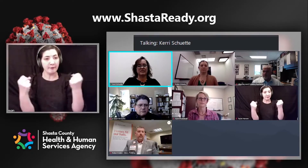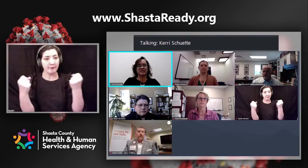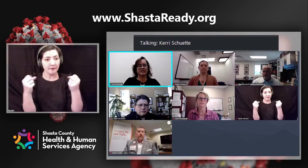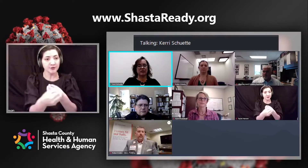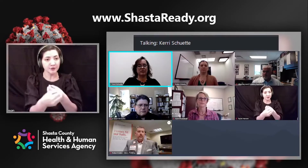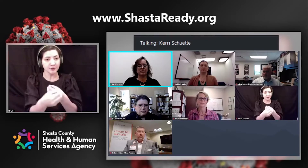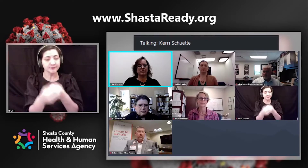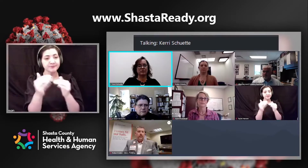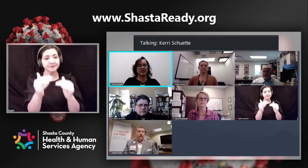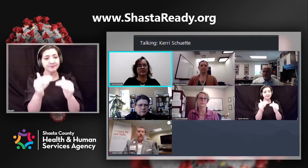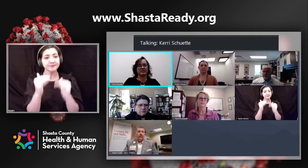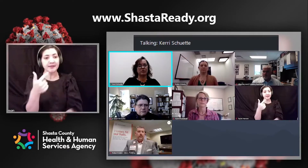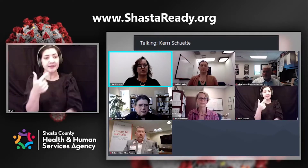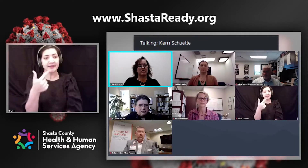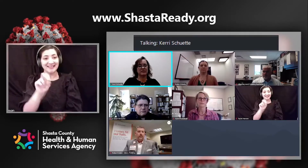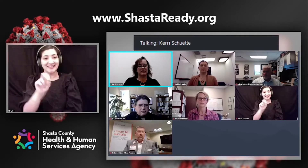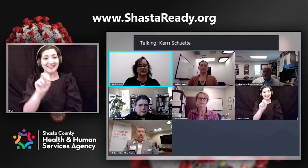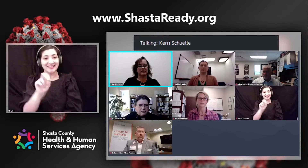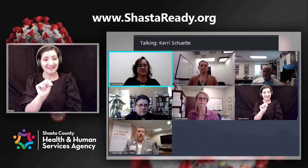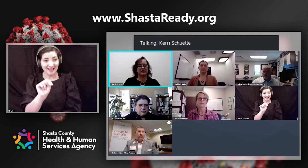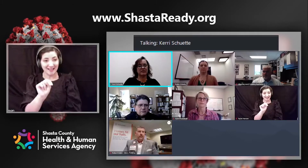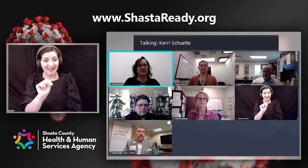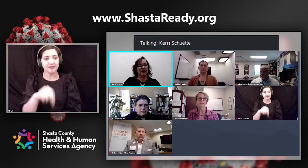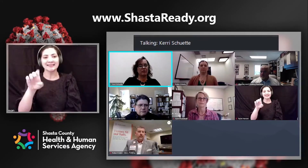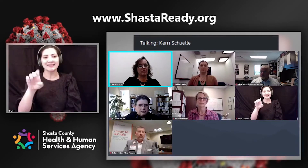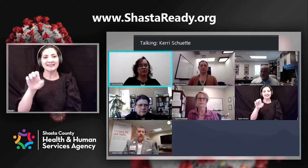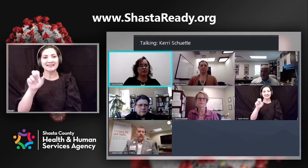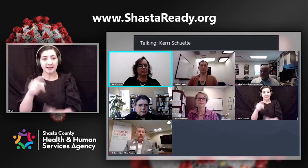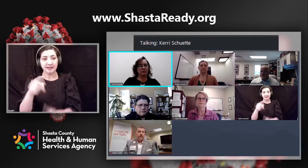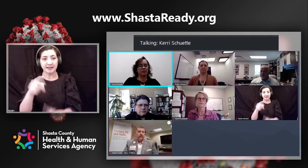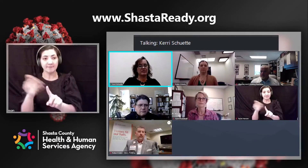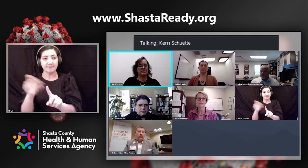Dean Germano from Shasta Community Health Center and Robert Folden from Mercy Medical